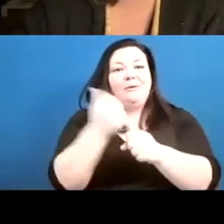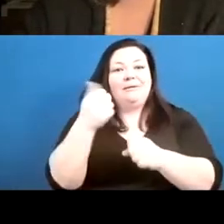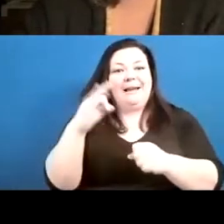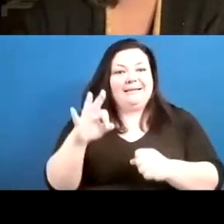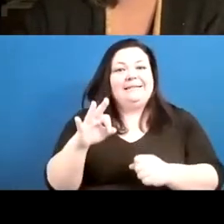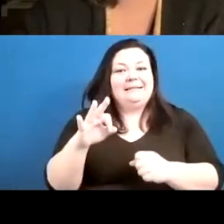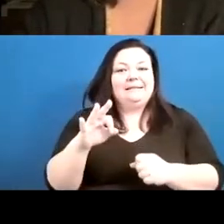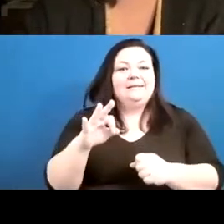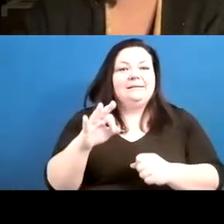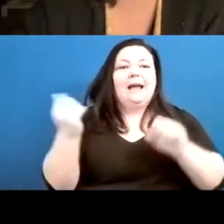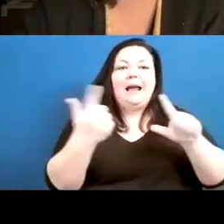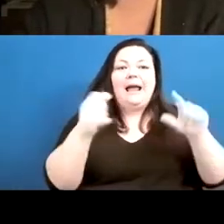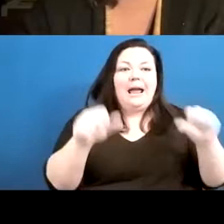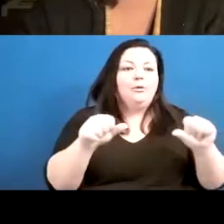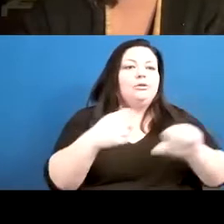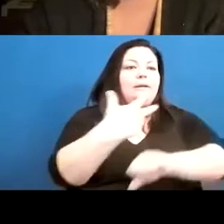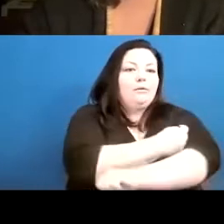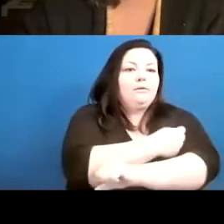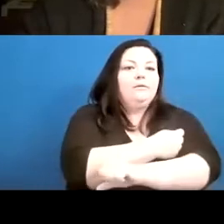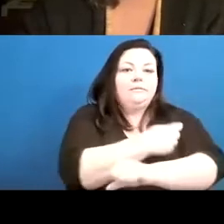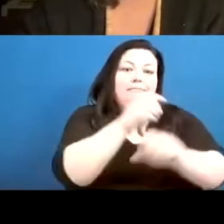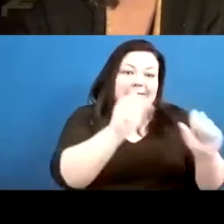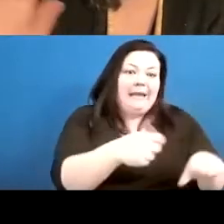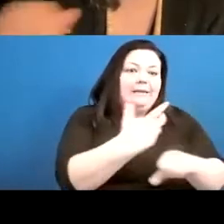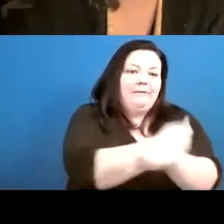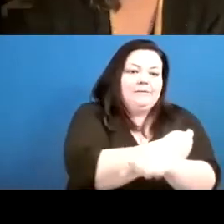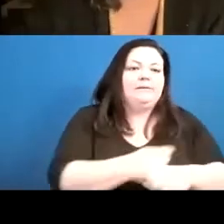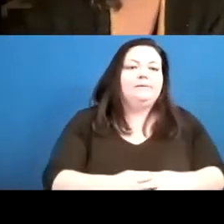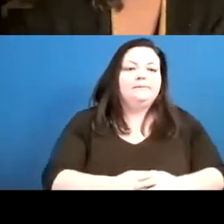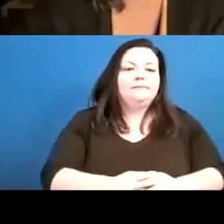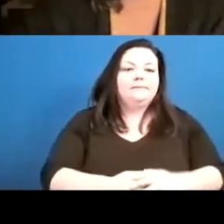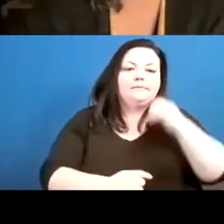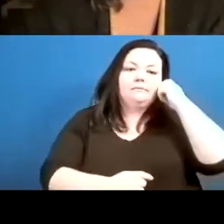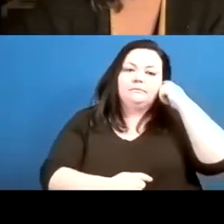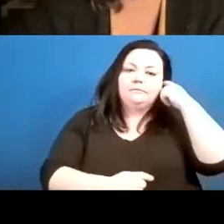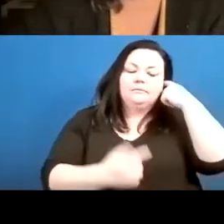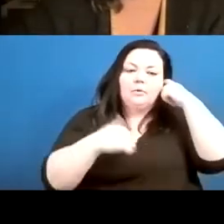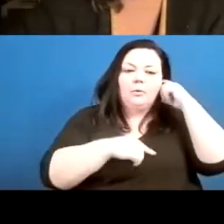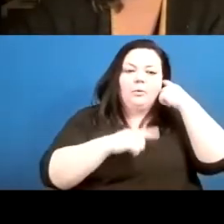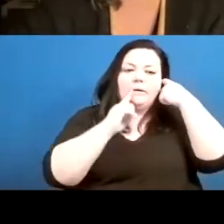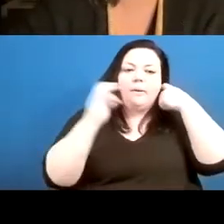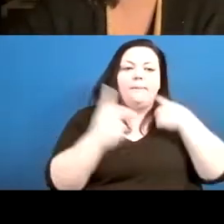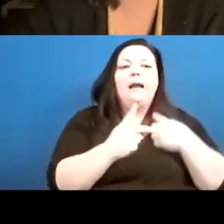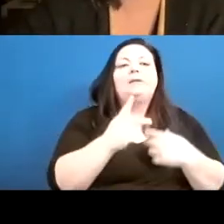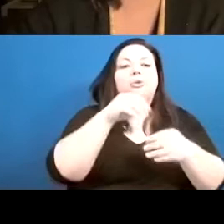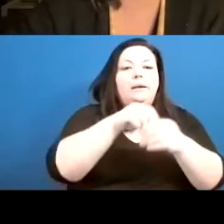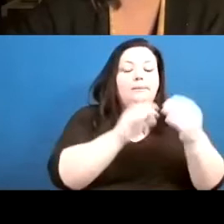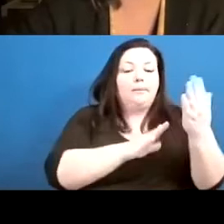is able to be vaccinated who can do so,, um, once we return to in-person programming, we're working to ensure that we only work with accessible spaces